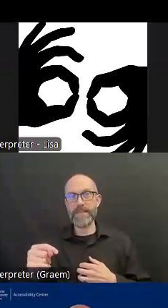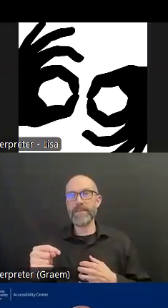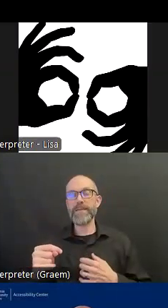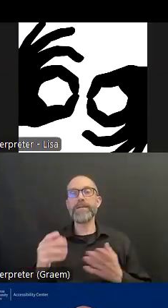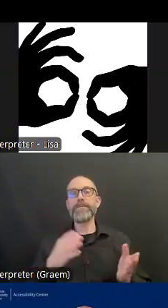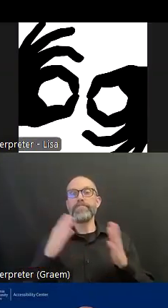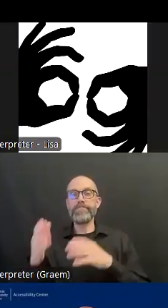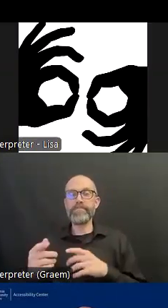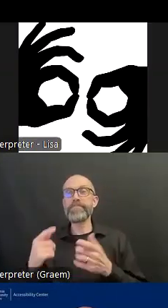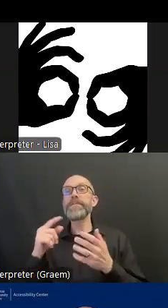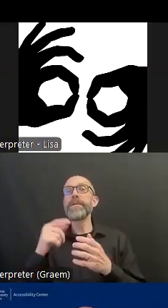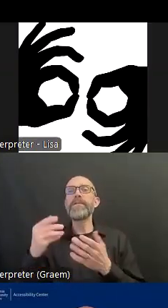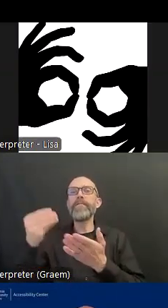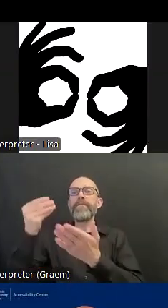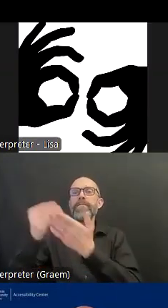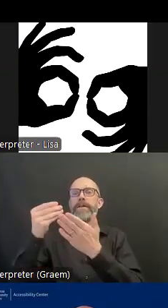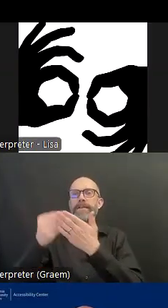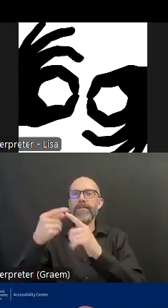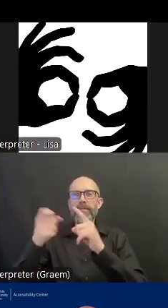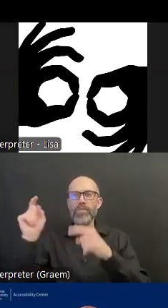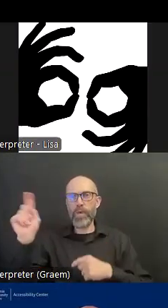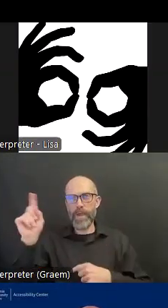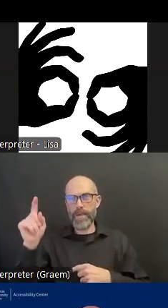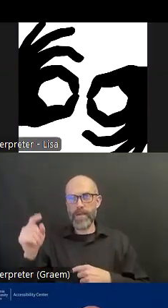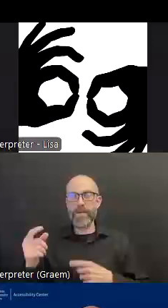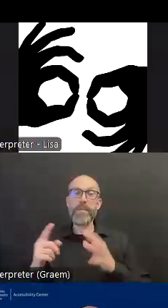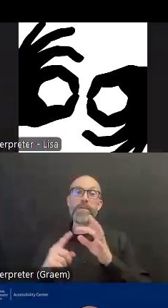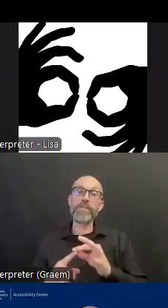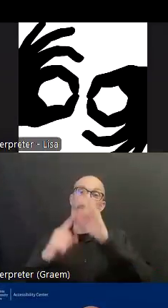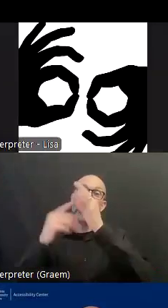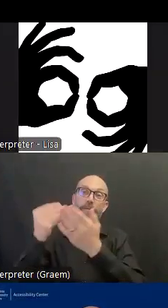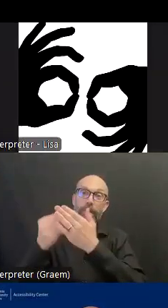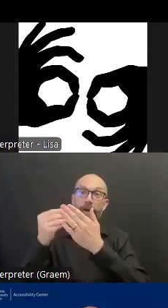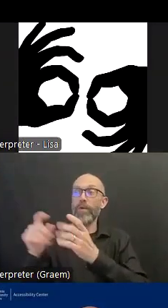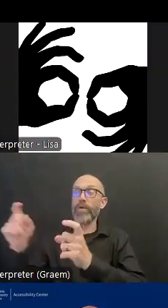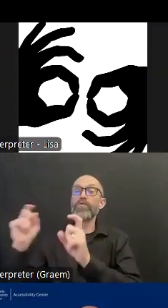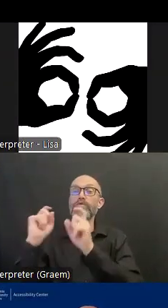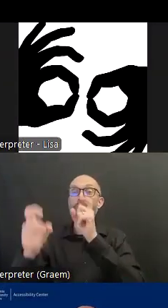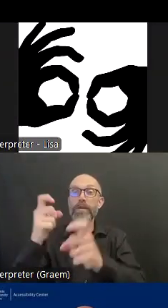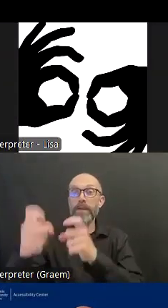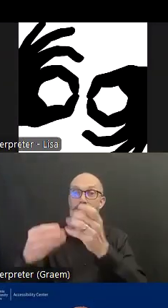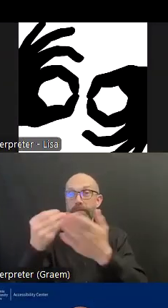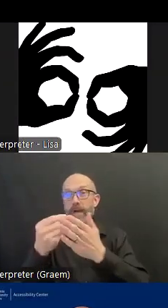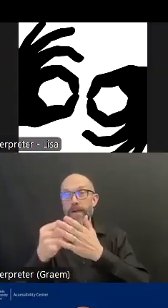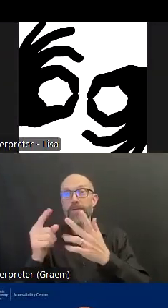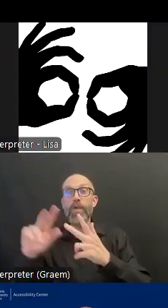So there's a number of situations where you either have special funds or donation funds or third-party funds.